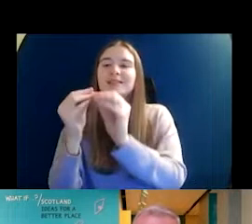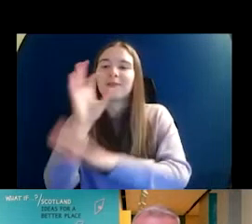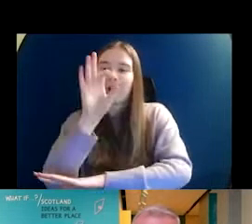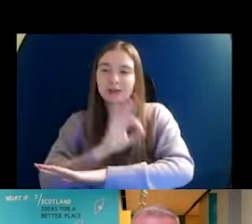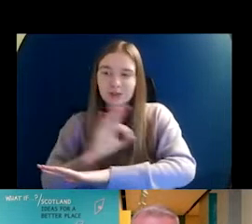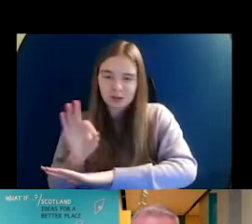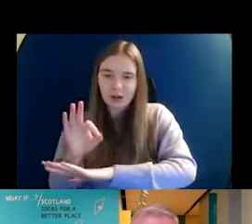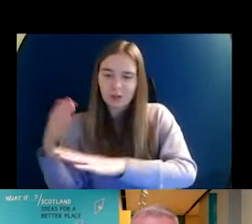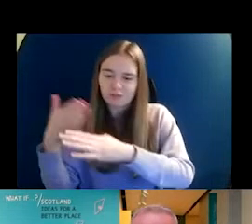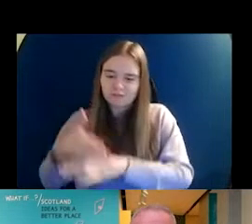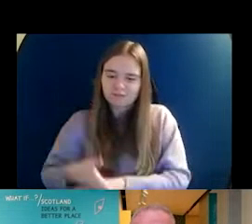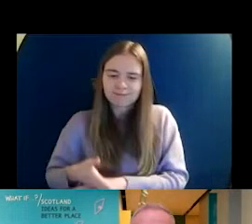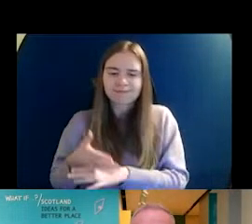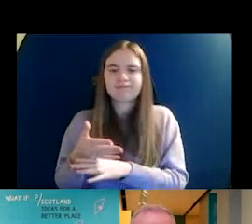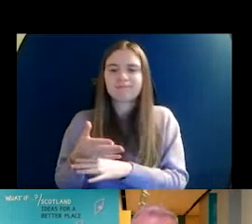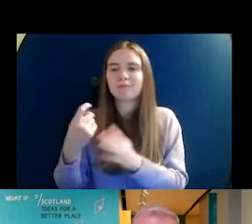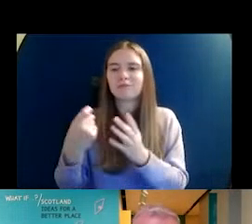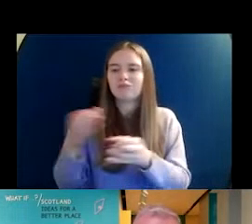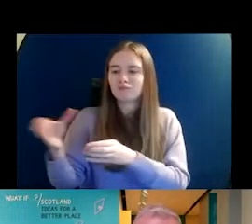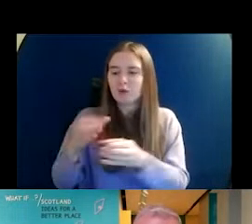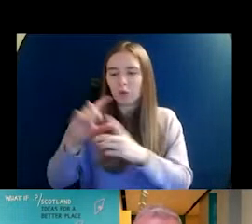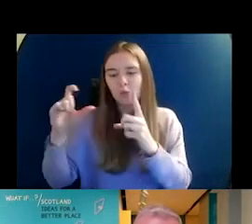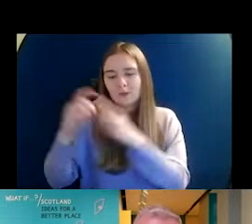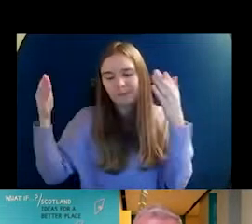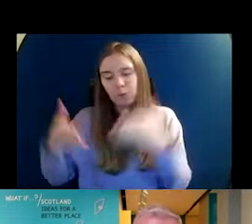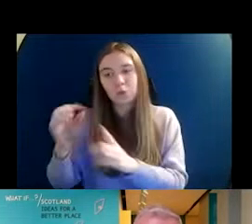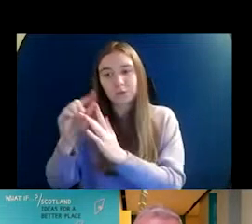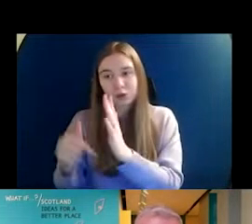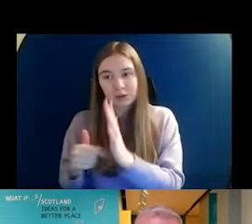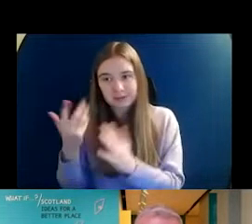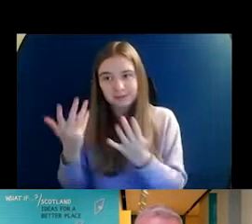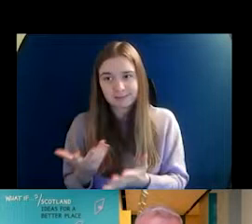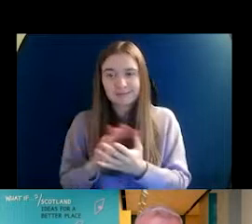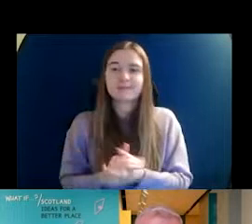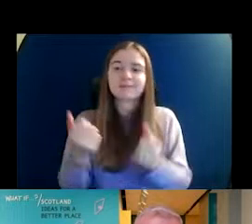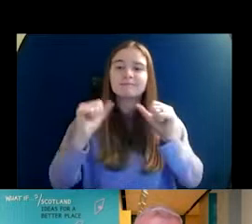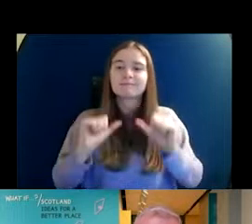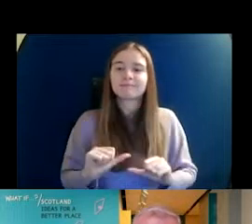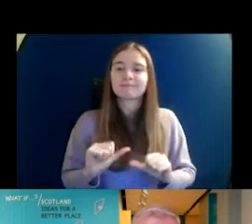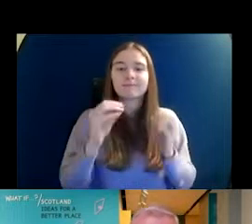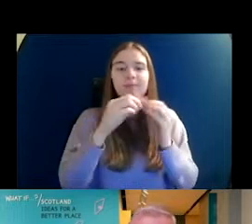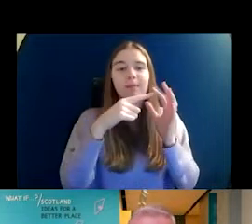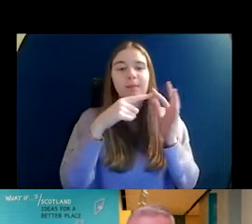on a range of retrofit and community focused projects. We also have Beth, Kirsty, Noah and Amy